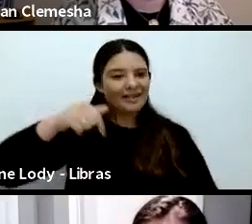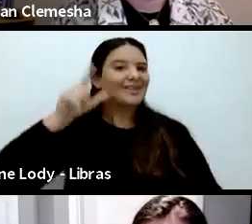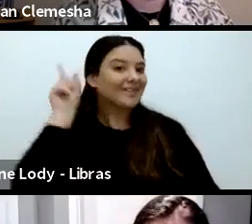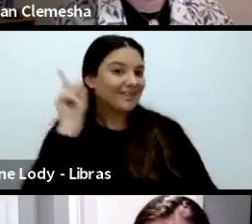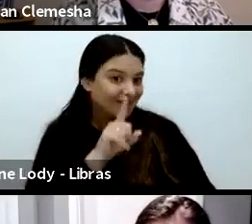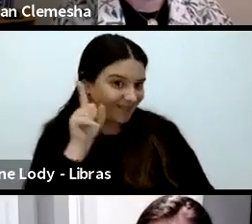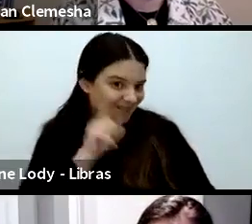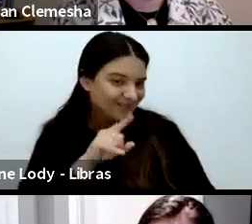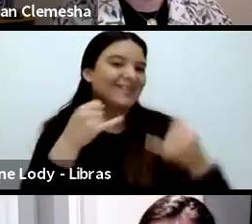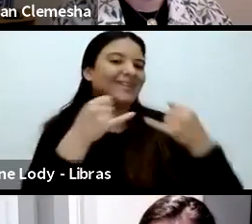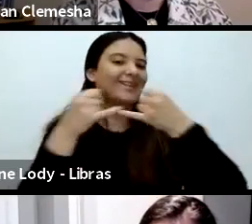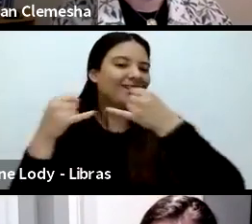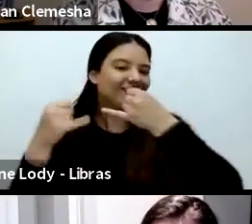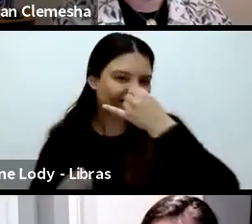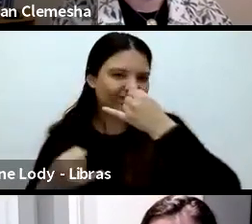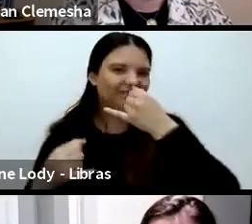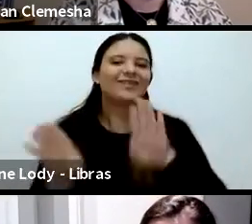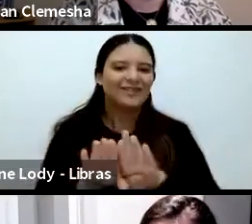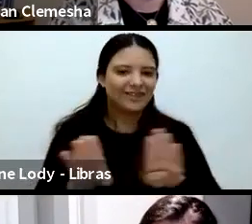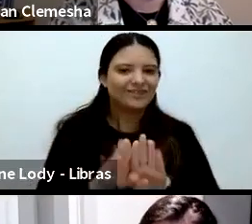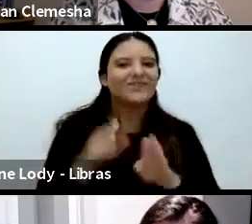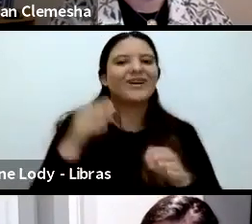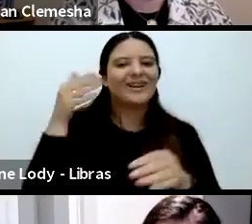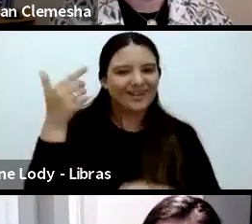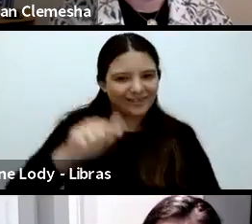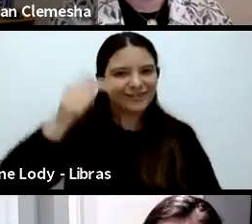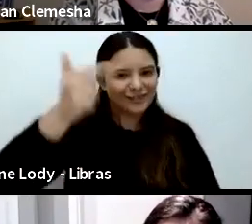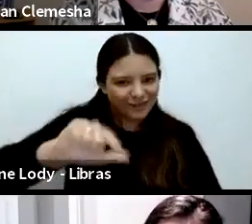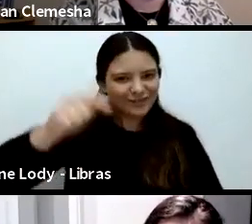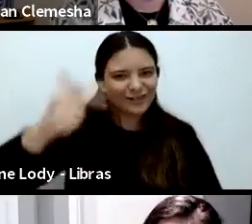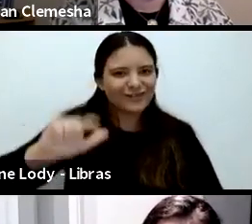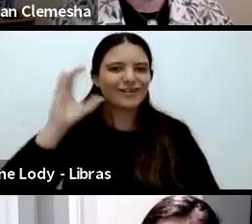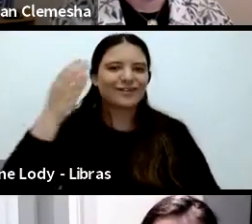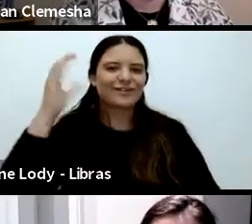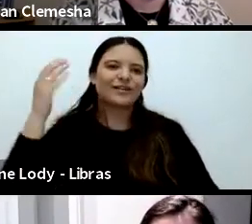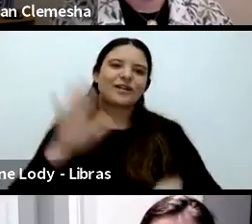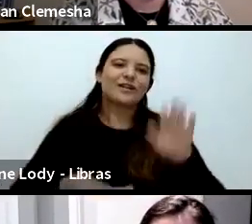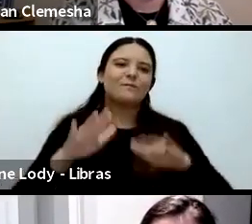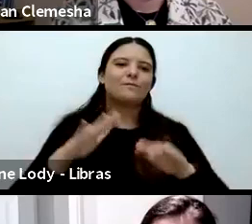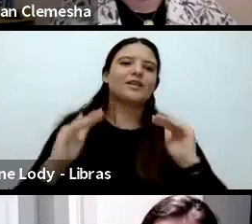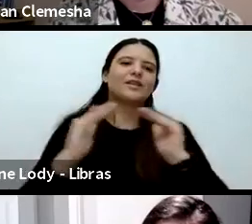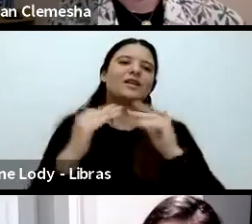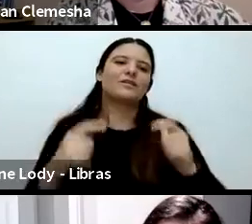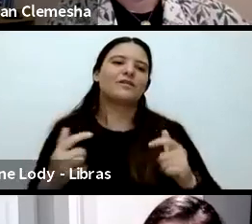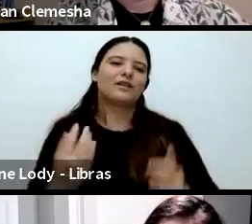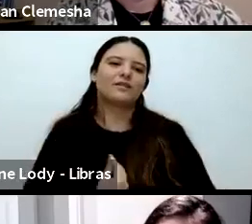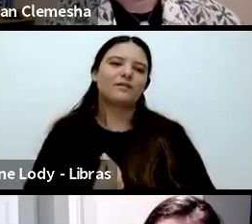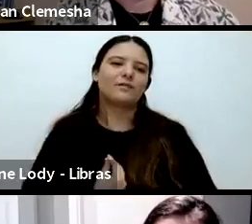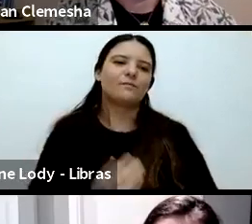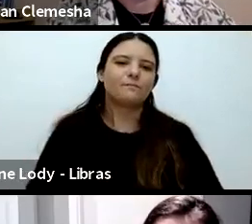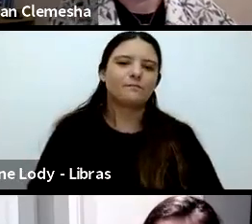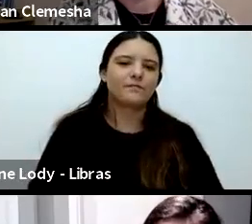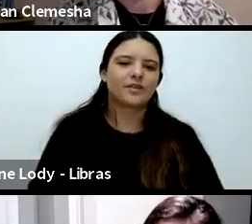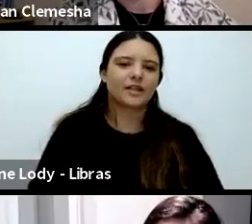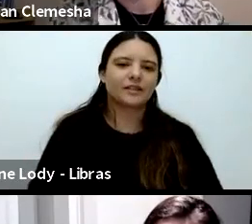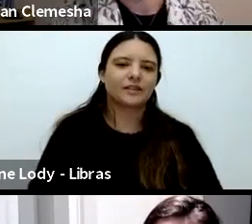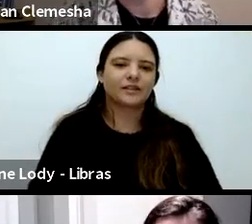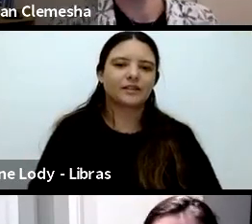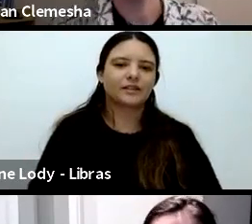States That happens quite often. to defending on the place where you live.